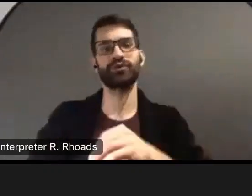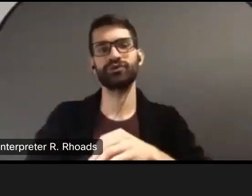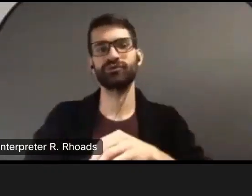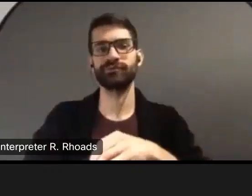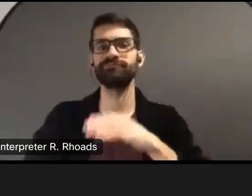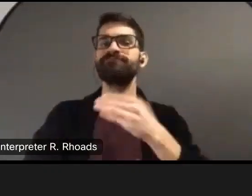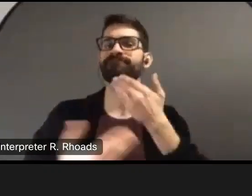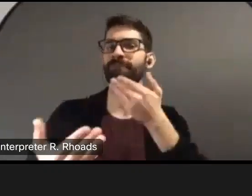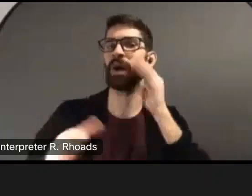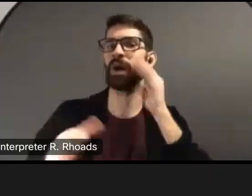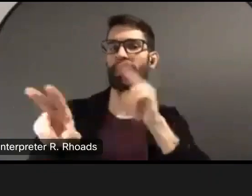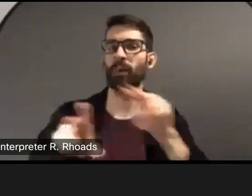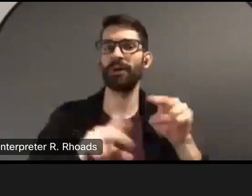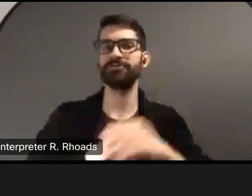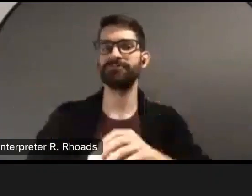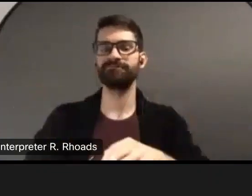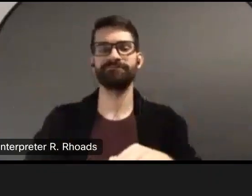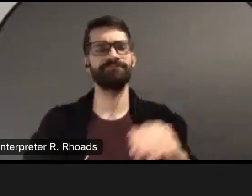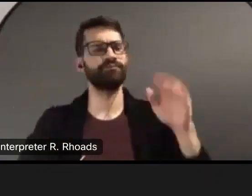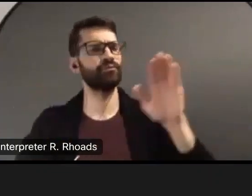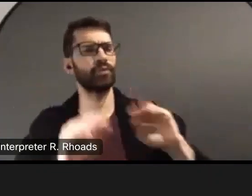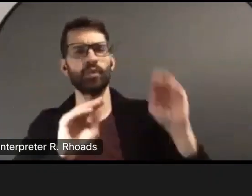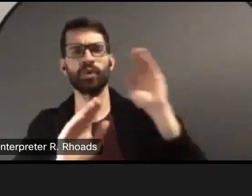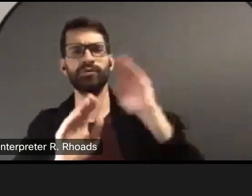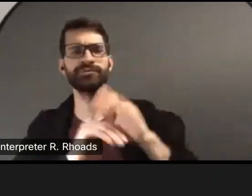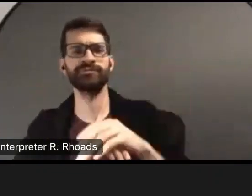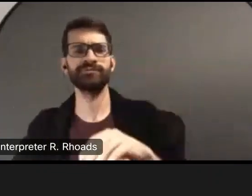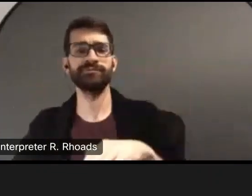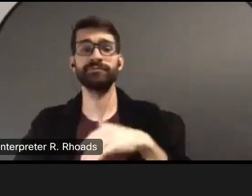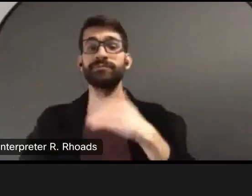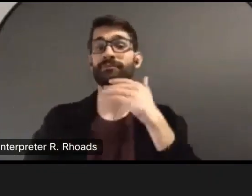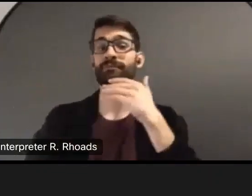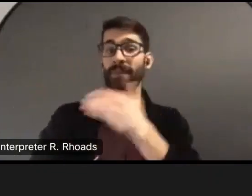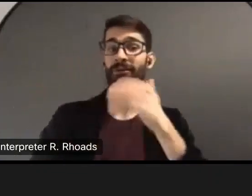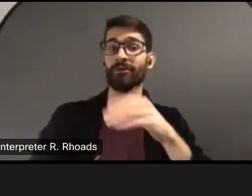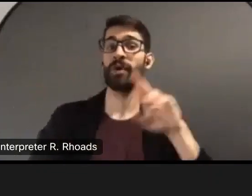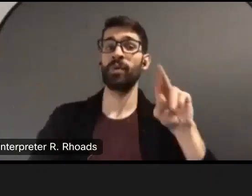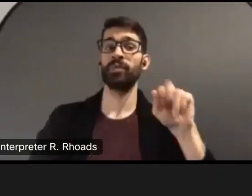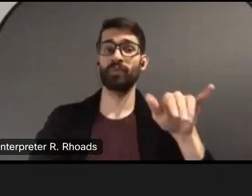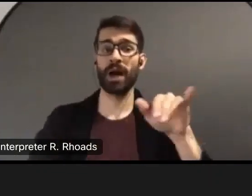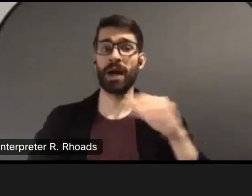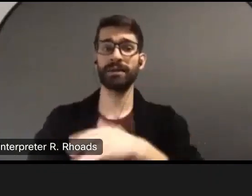worries. (Fast) All right, thank you Commissioner Wray. We're going now to Commissioner Pinckney.